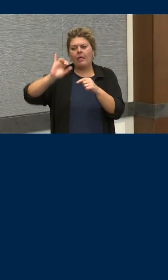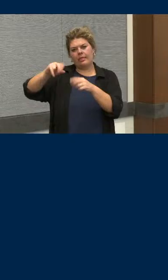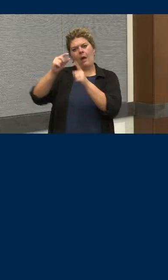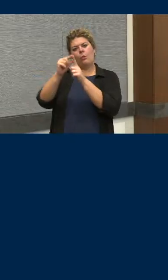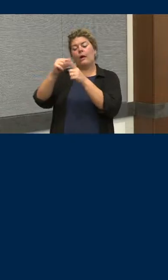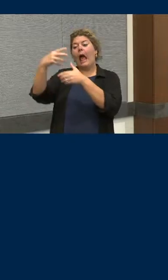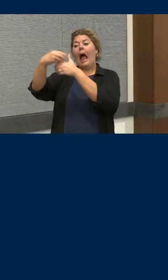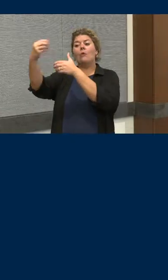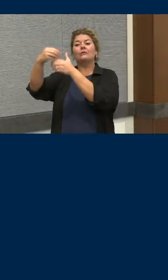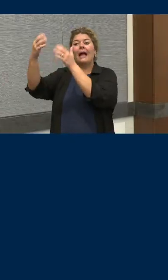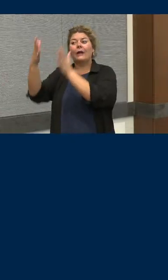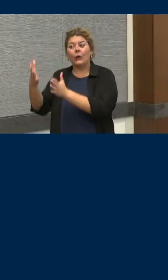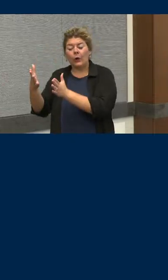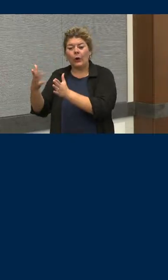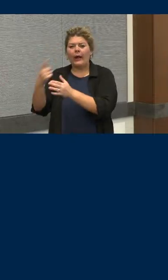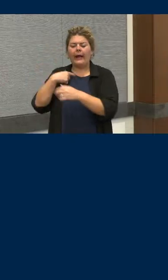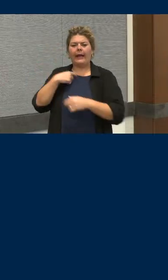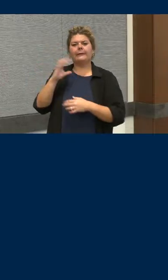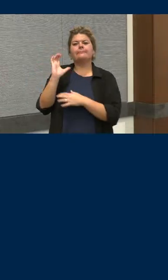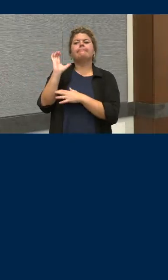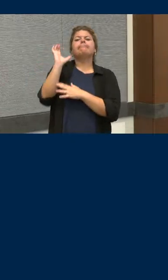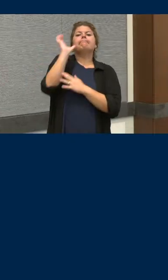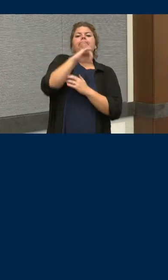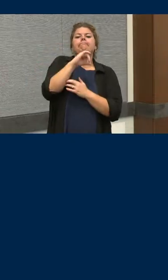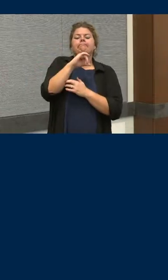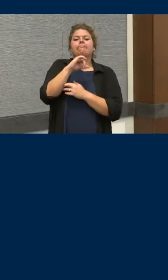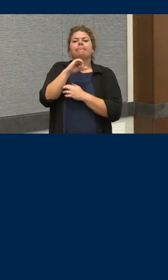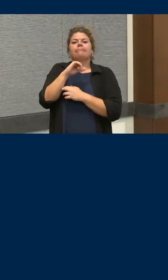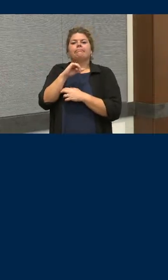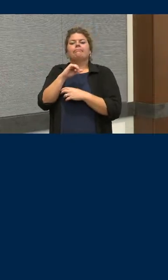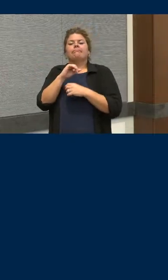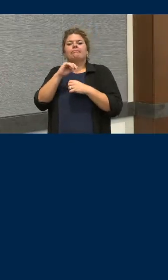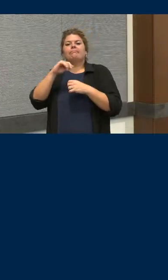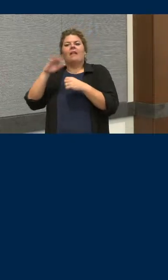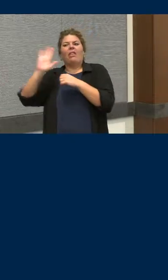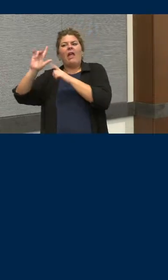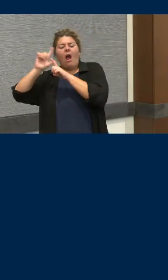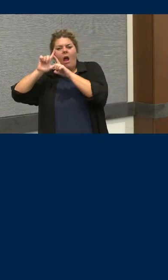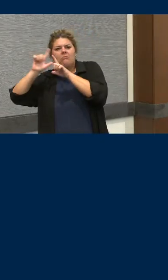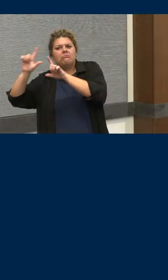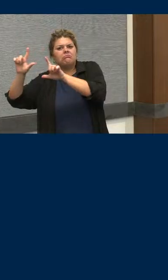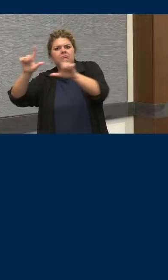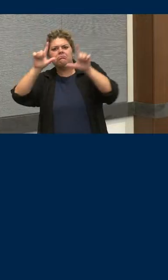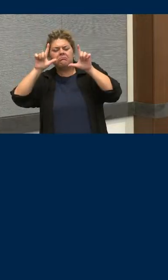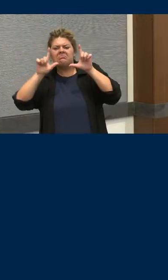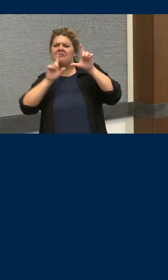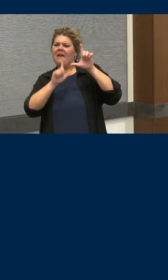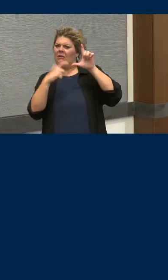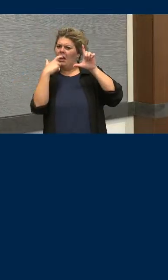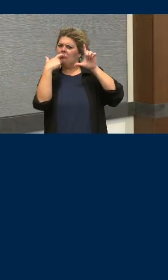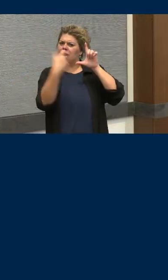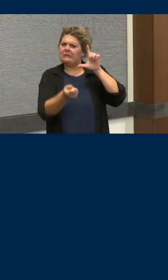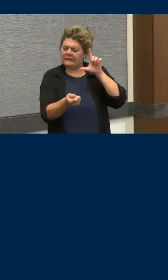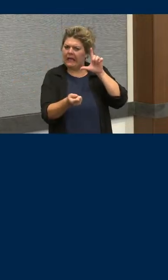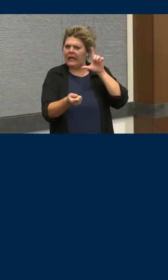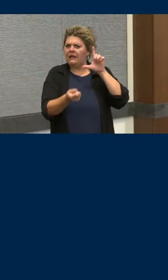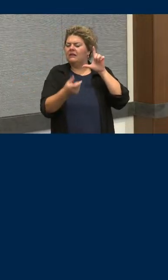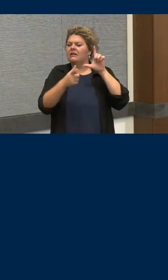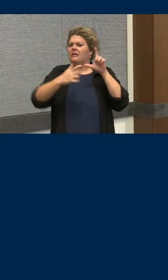peculiarly insightful, even objective in some respects. In a book about ethnography, Michael